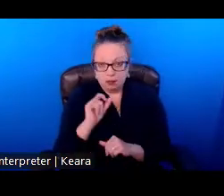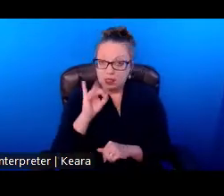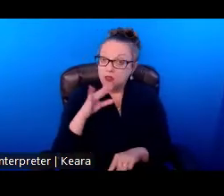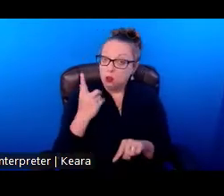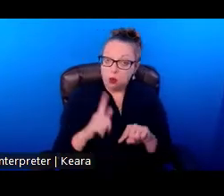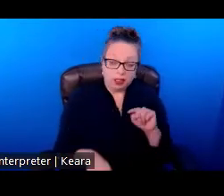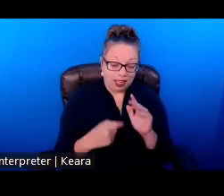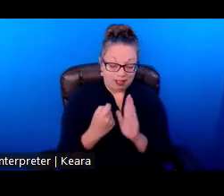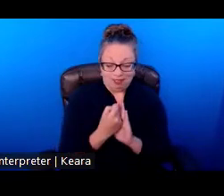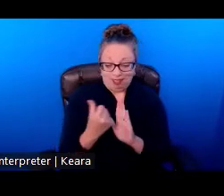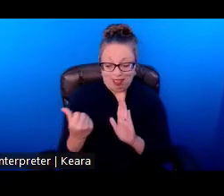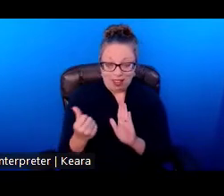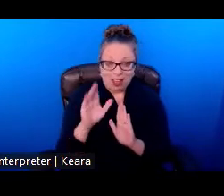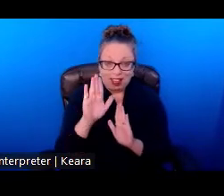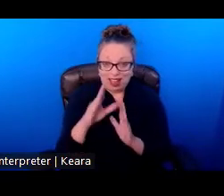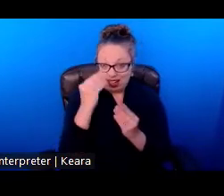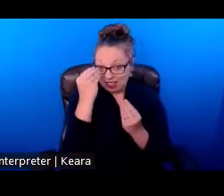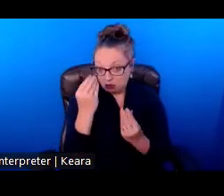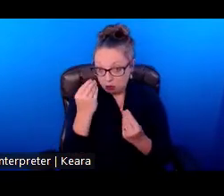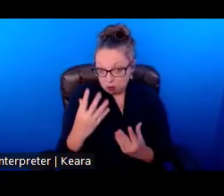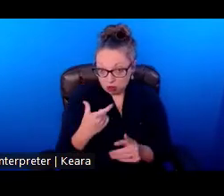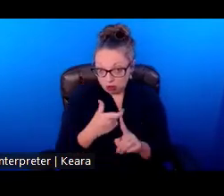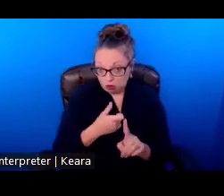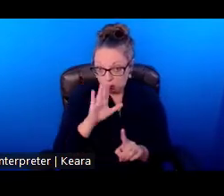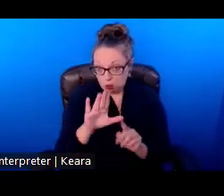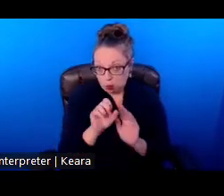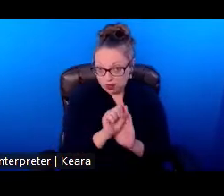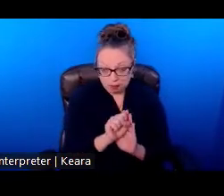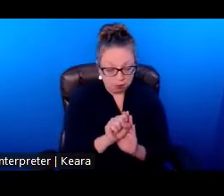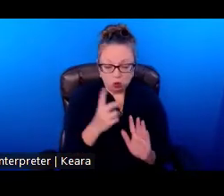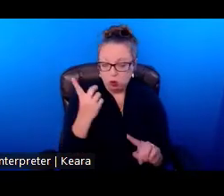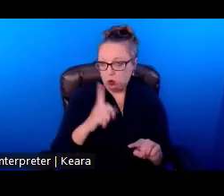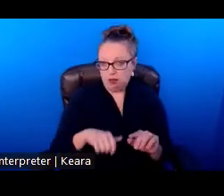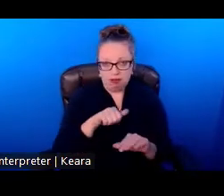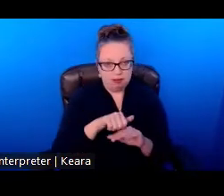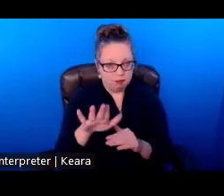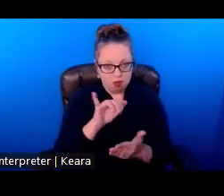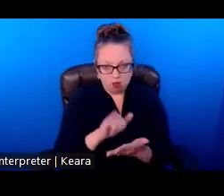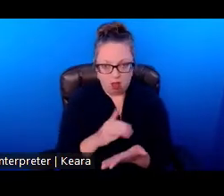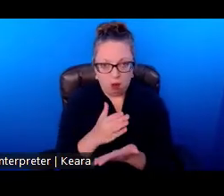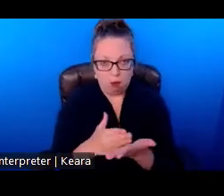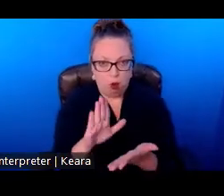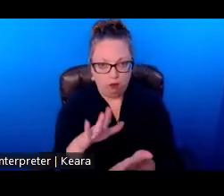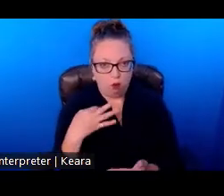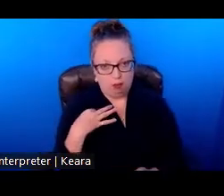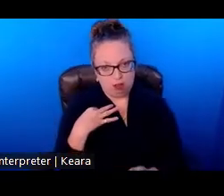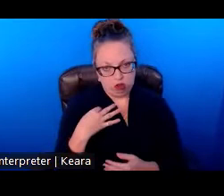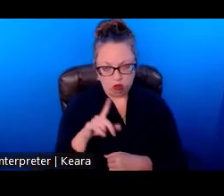be submitted as part of the application.